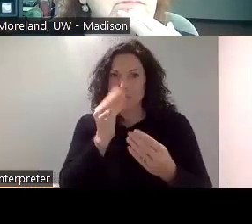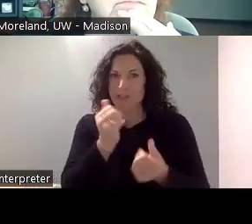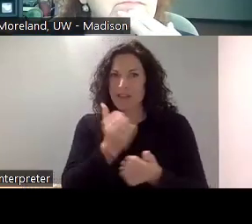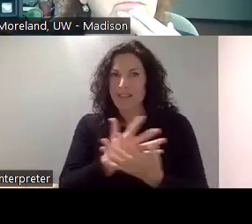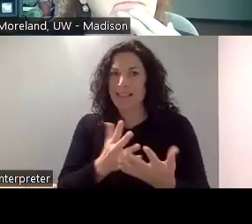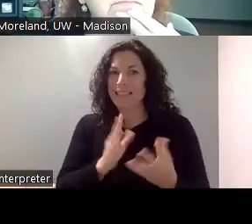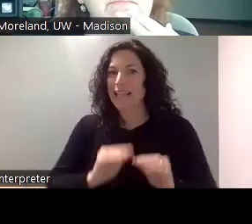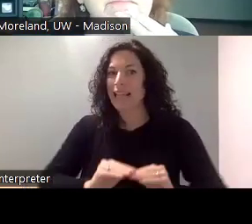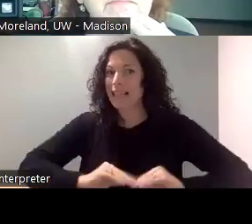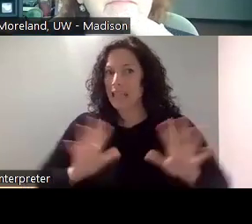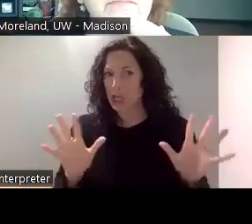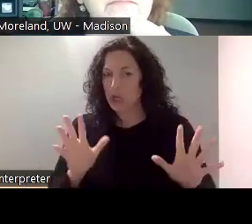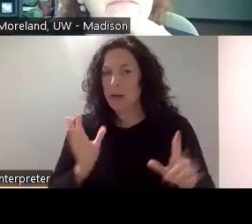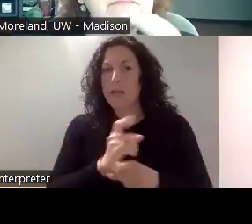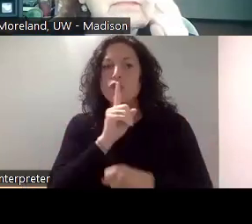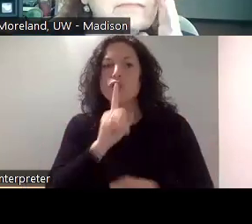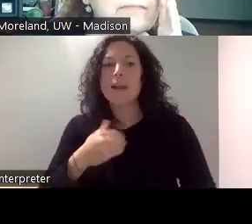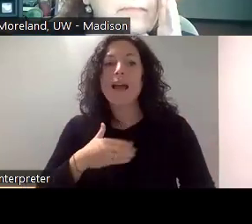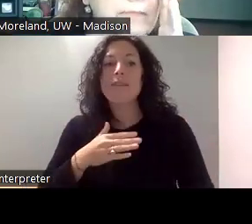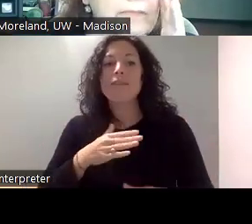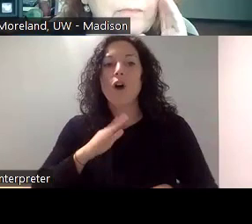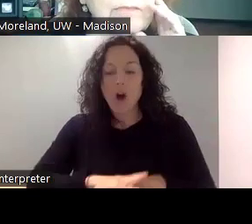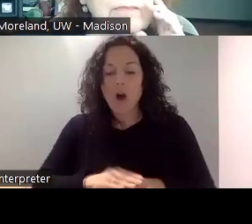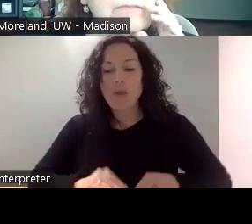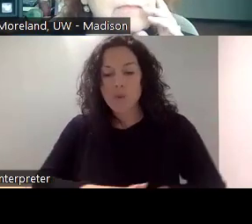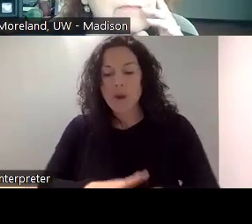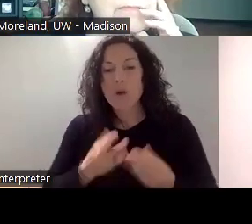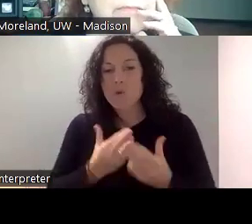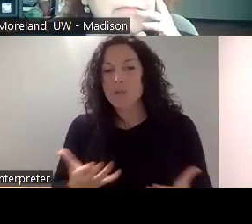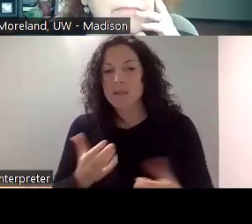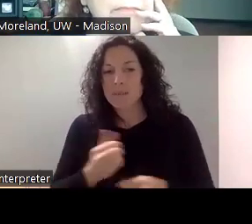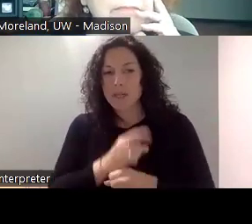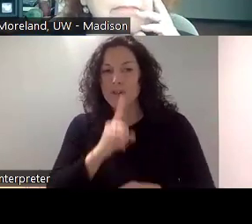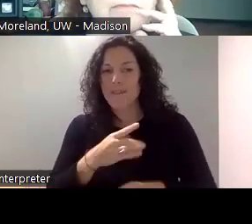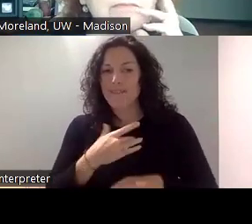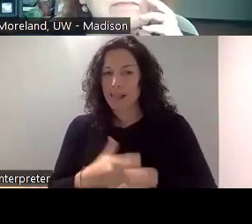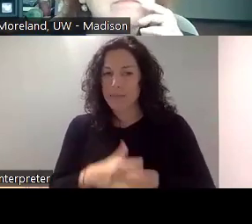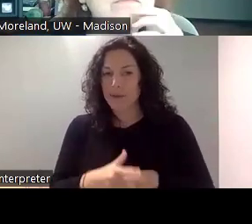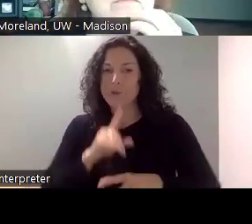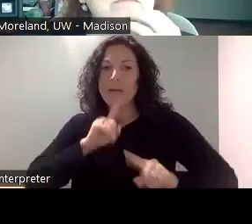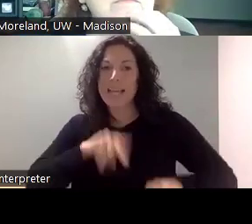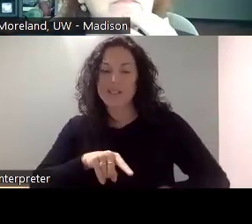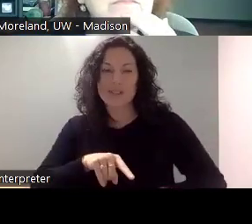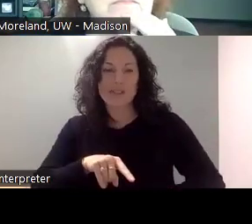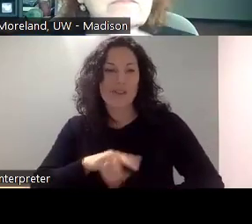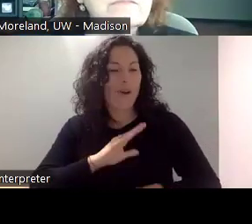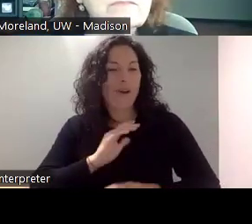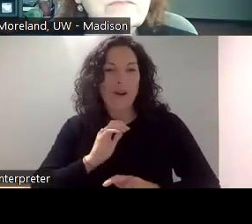making sure that we have on-the-ground resources available to answer questions all the time about, oh, I'm not sure.